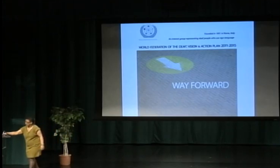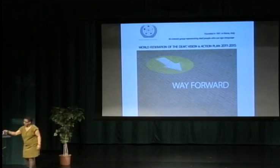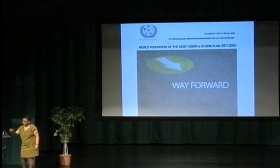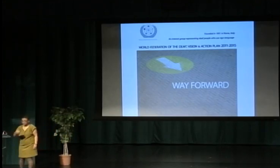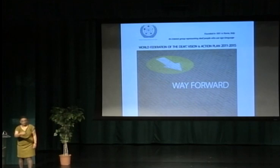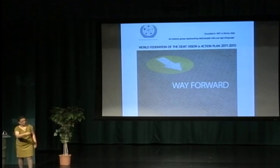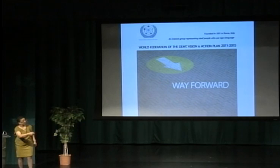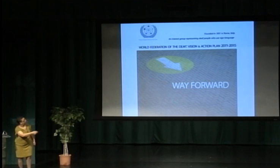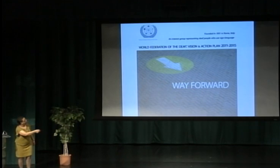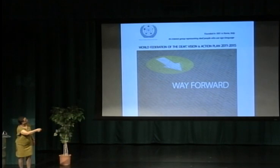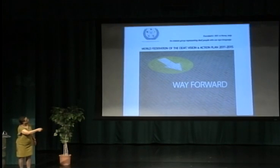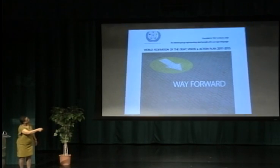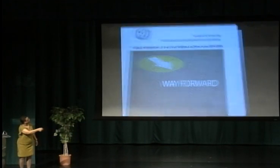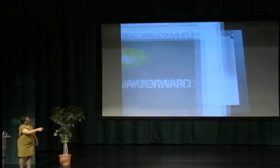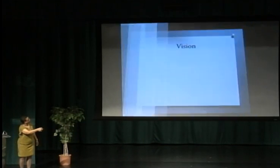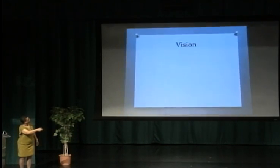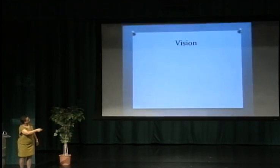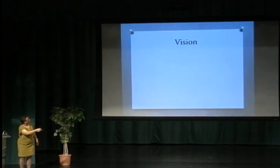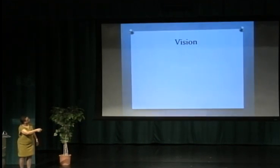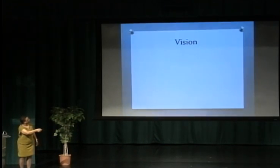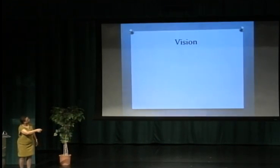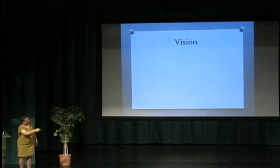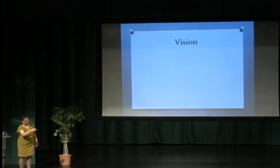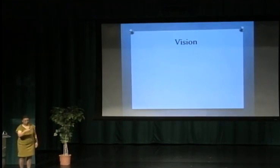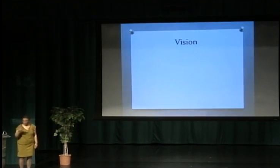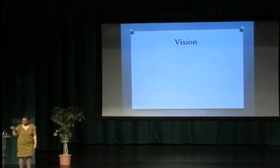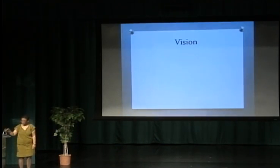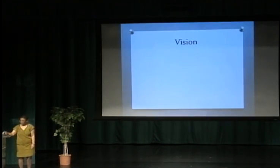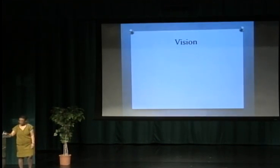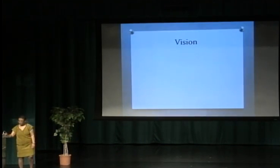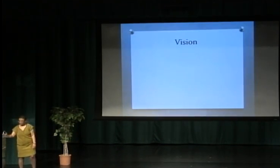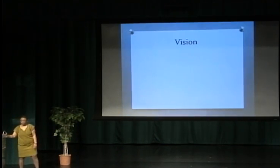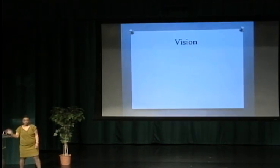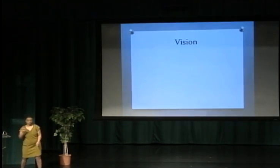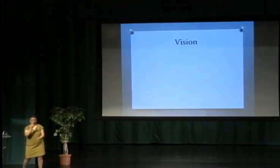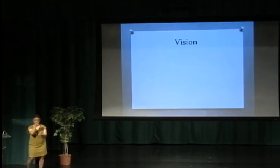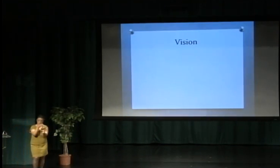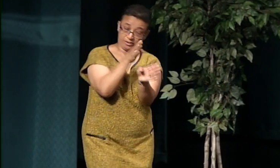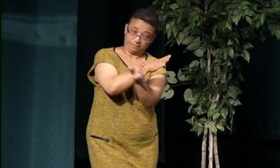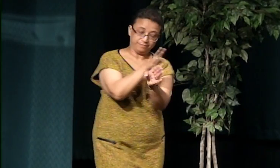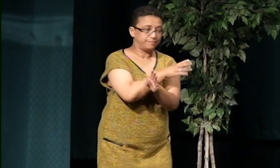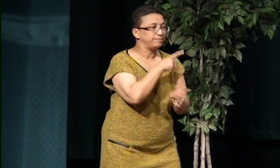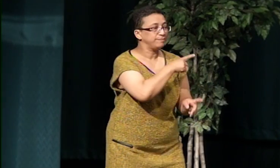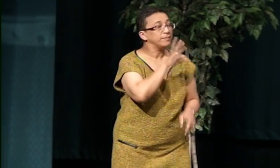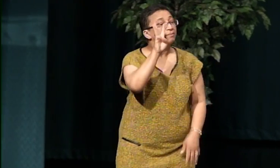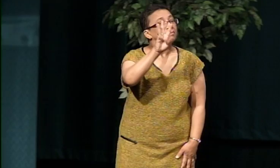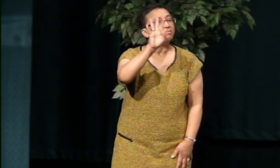And then we plan the next four years.